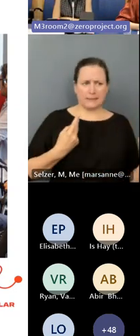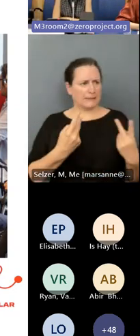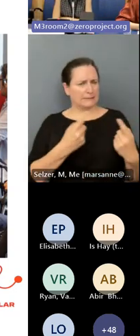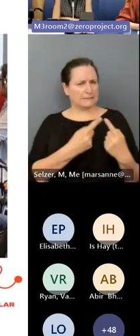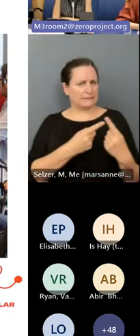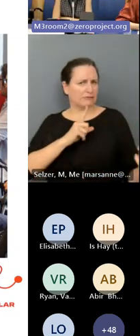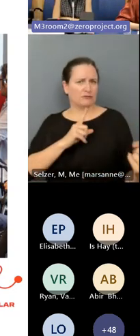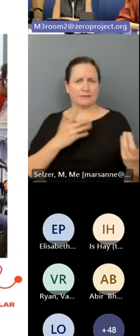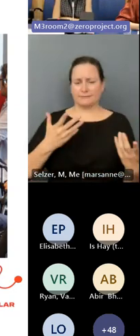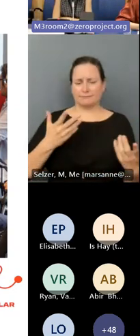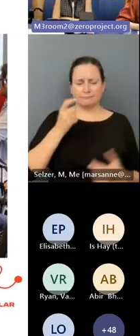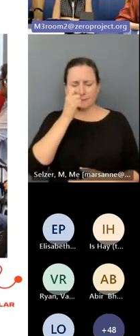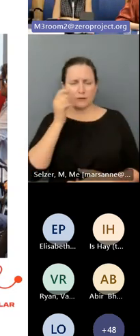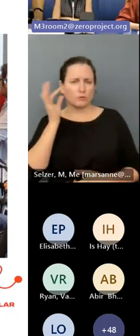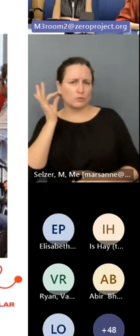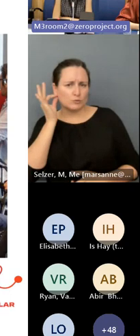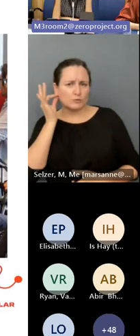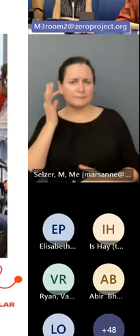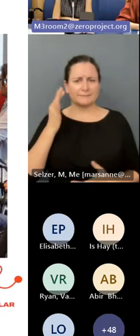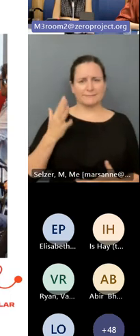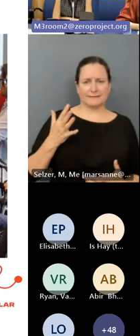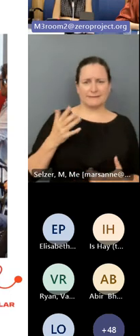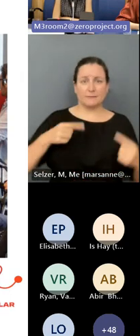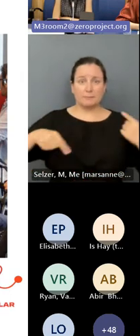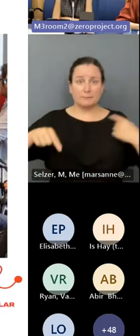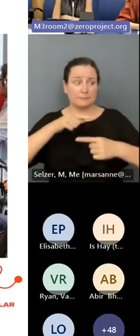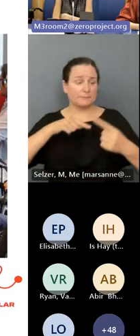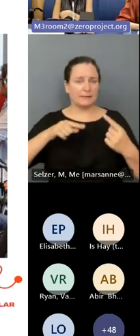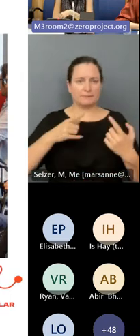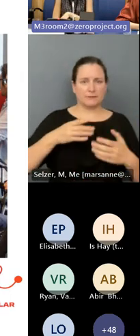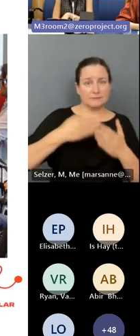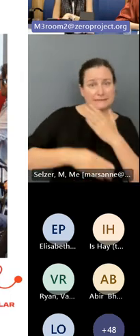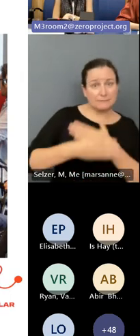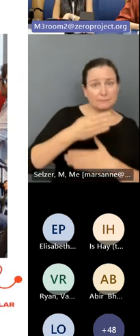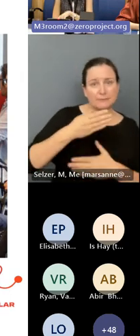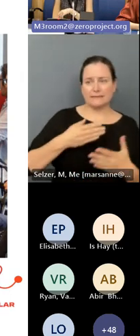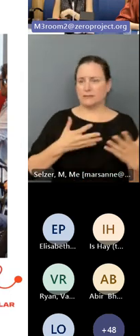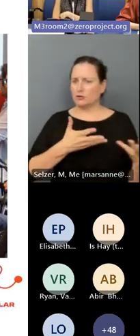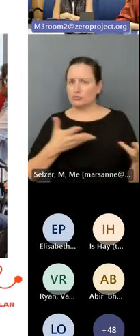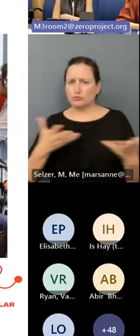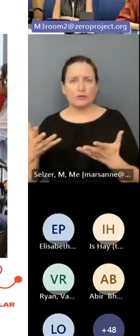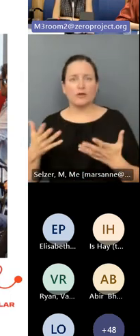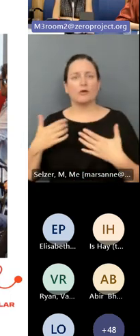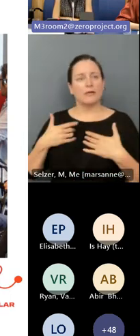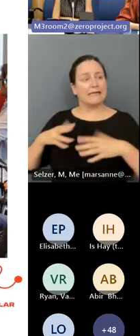sexual orientation, gender and religious loose are accepted and appreciated. To do so, we focus on